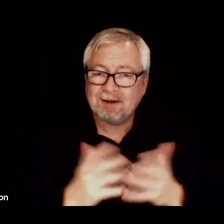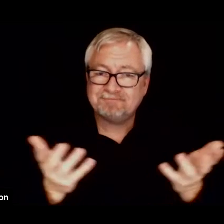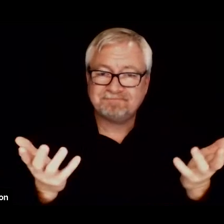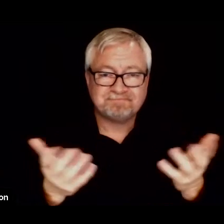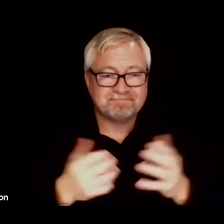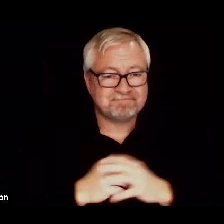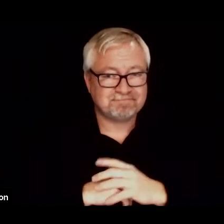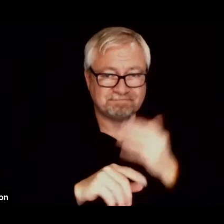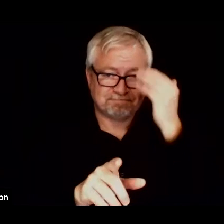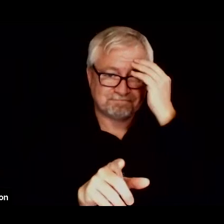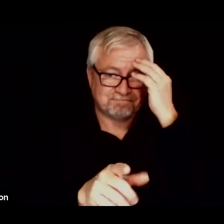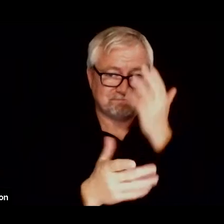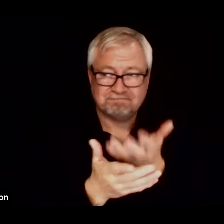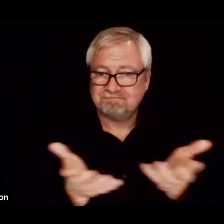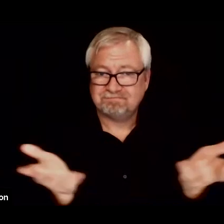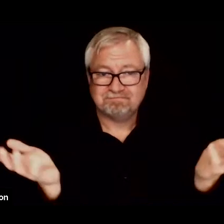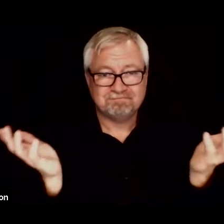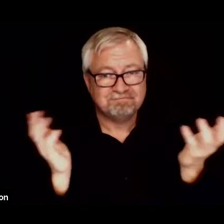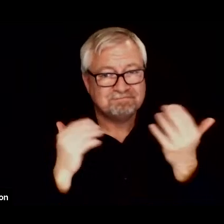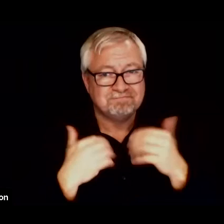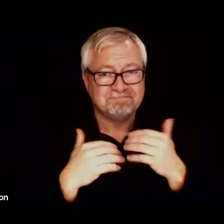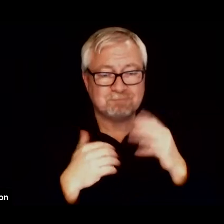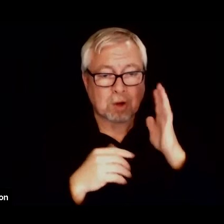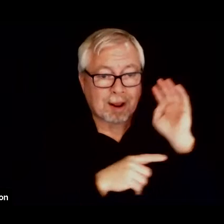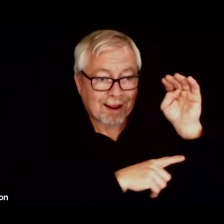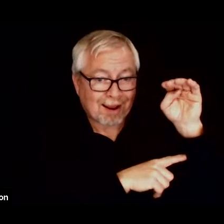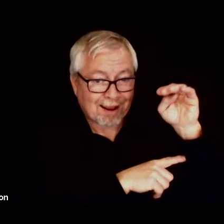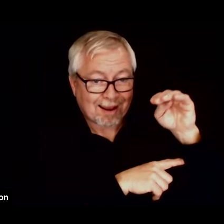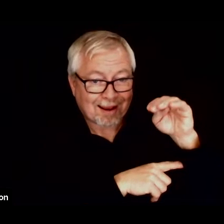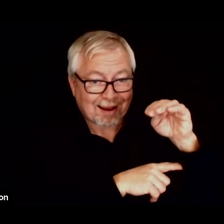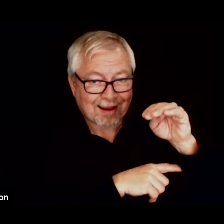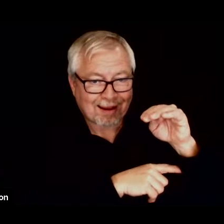where we are today, even though we're glad that we've seen a drop in the last couple of weeks,